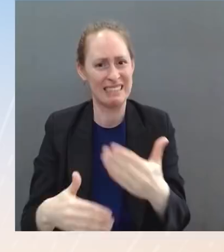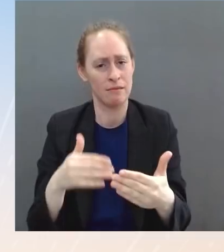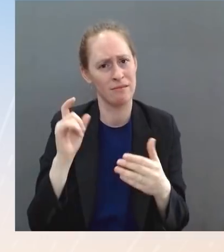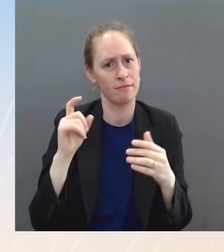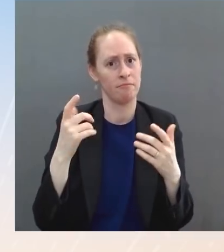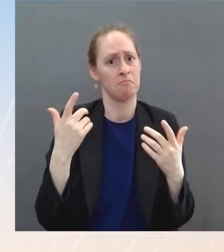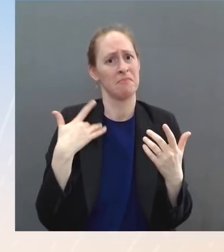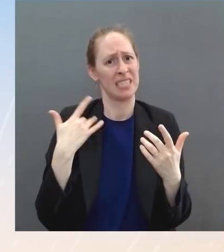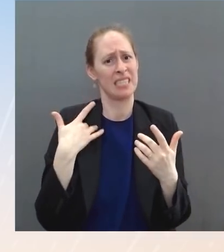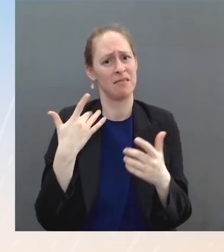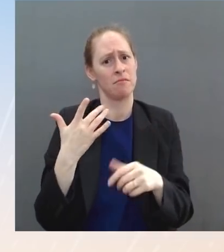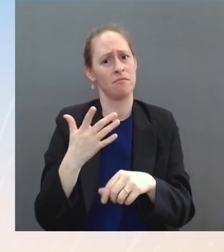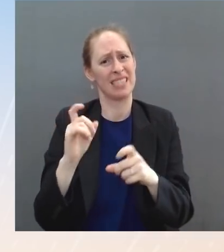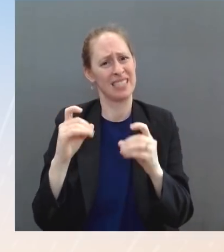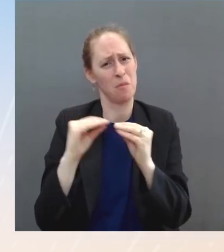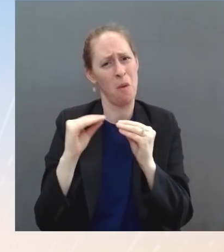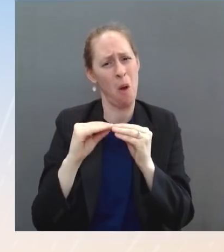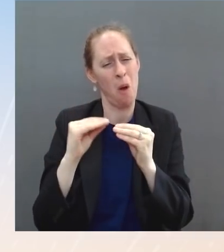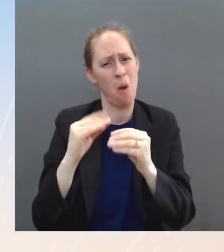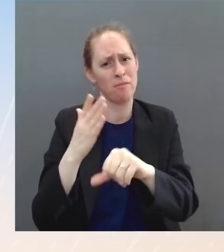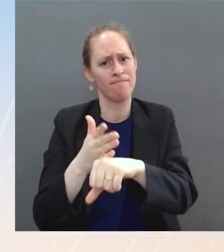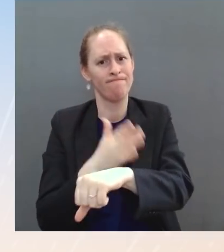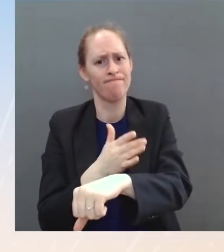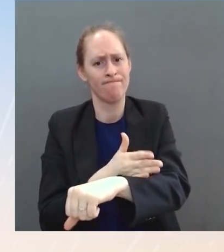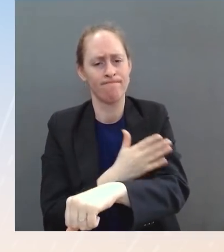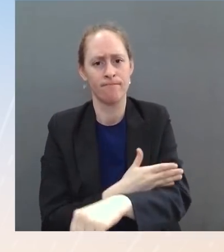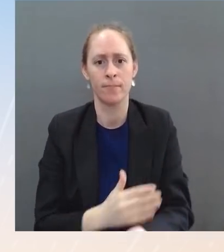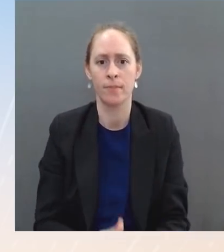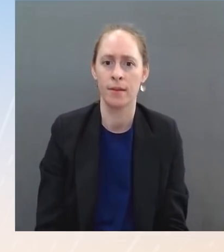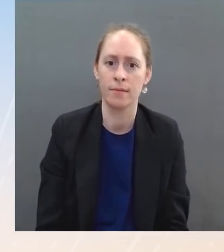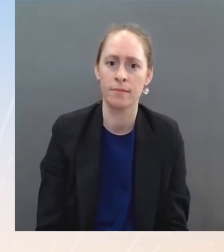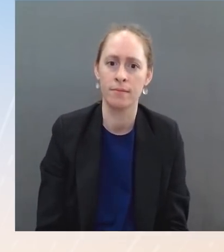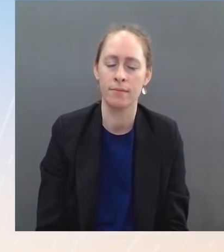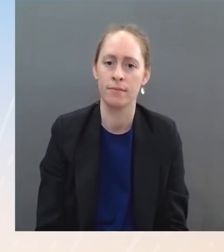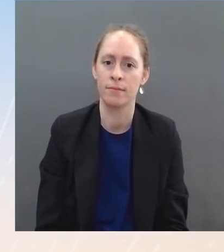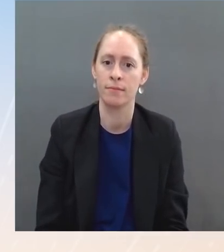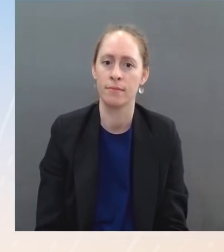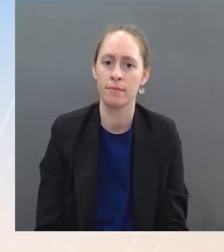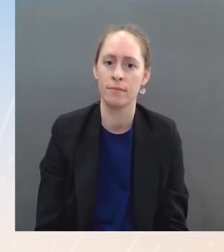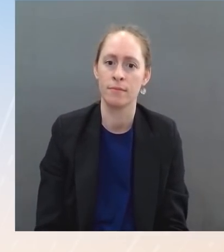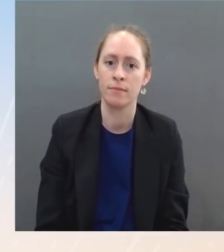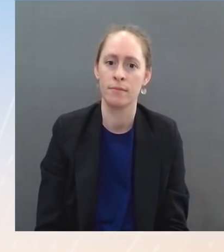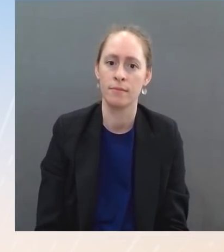to be ahead of the process and be ahead in planning to make sure we can have funding for antivirals,